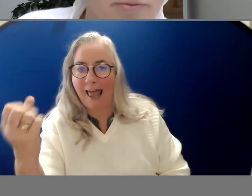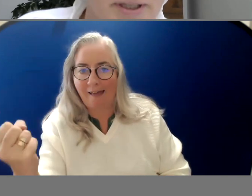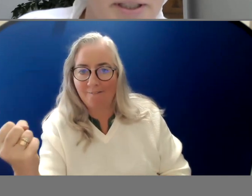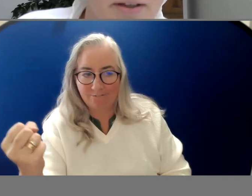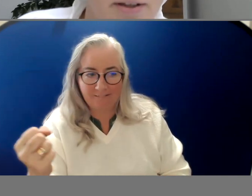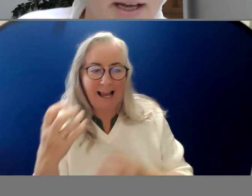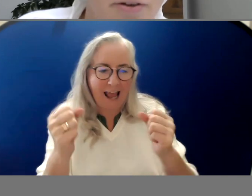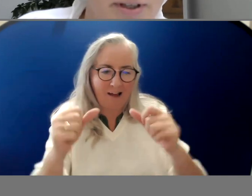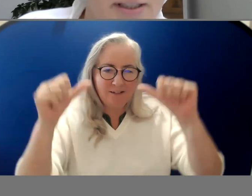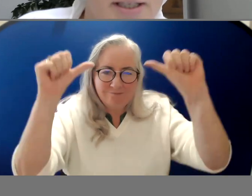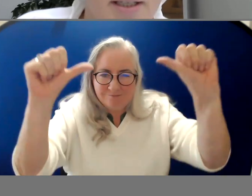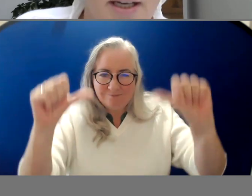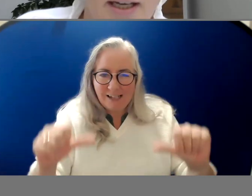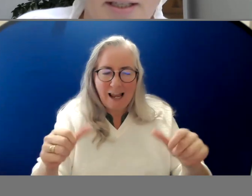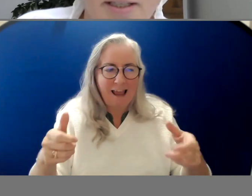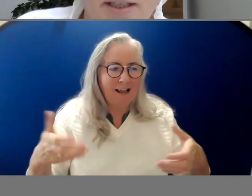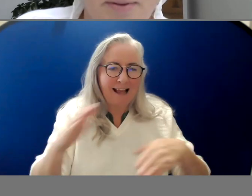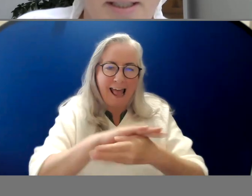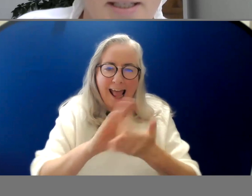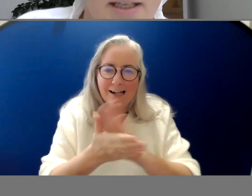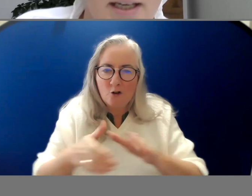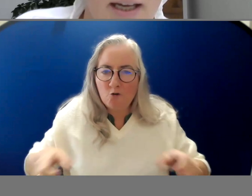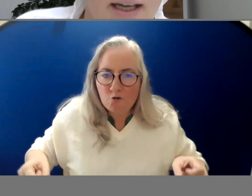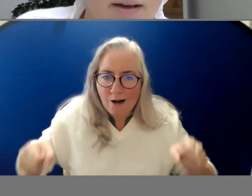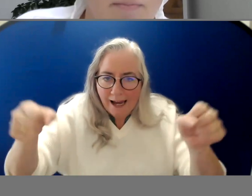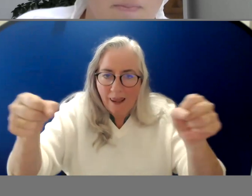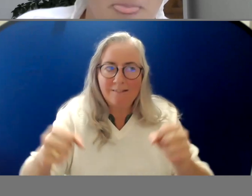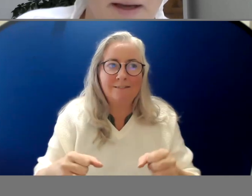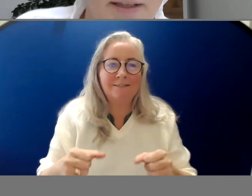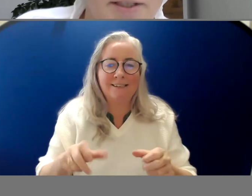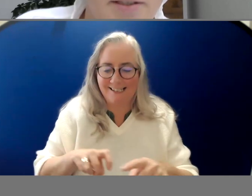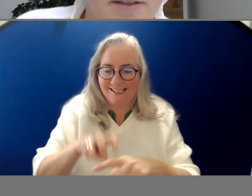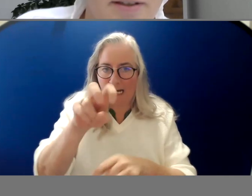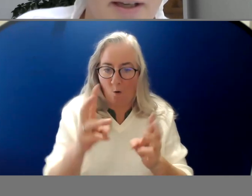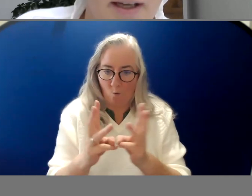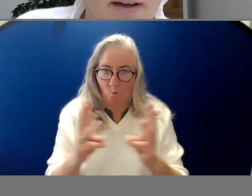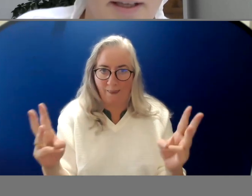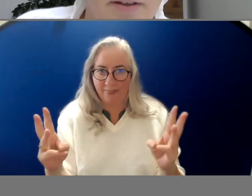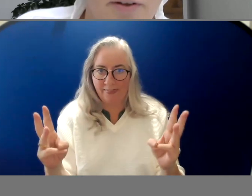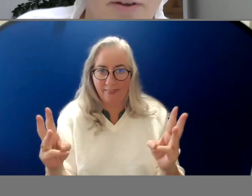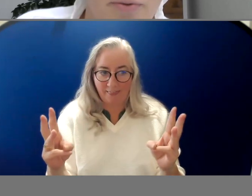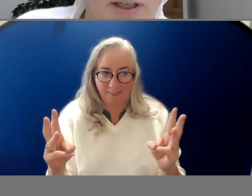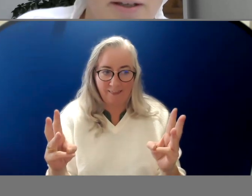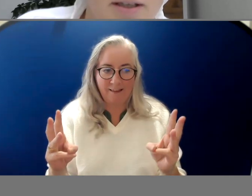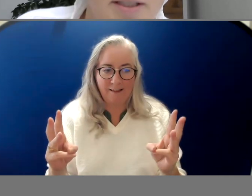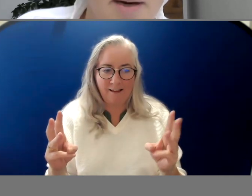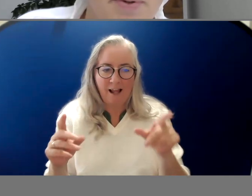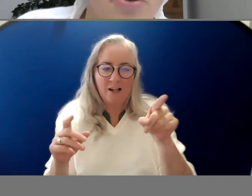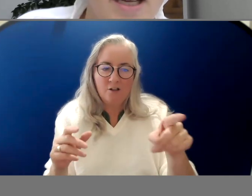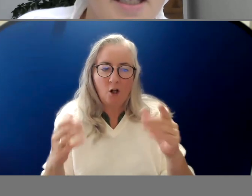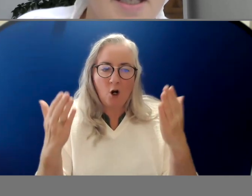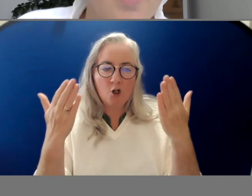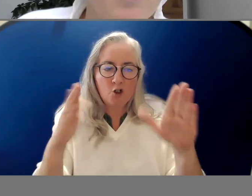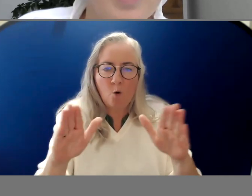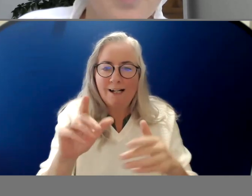of information here on handrails stair widths and I think a good one here is on tapered treads we'll